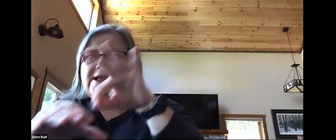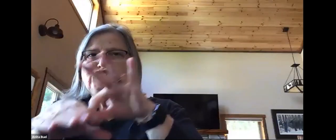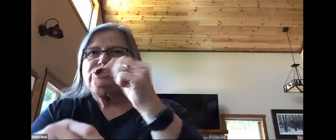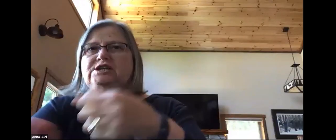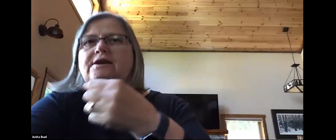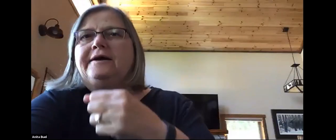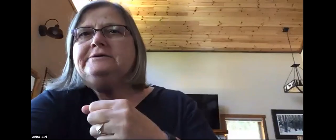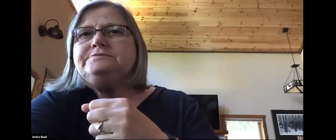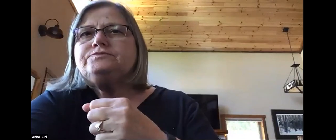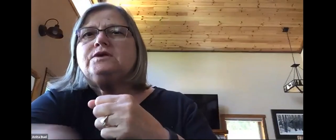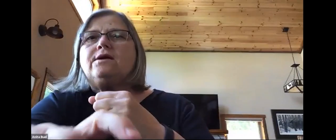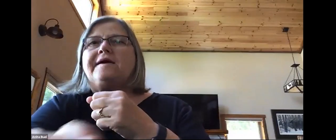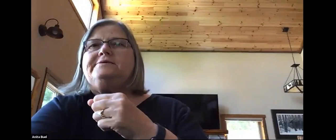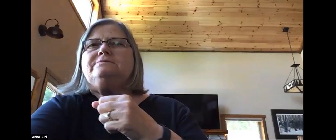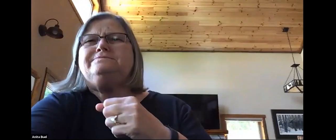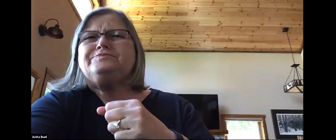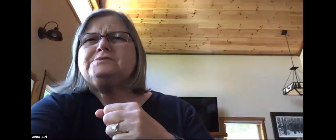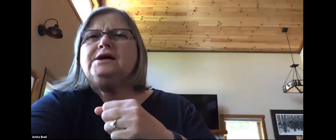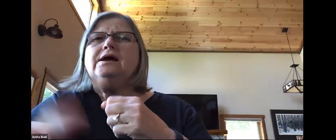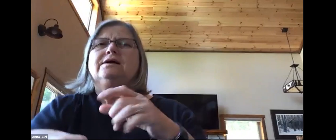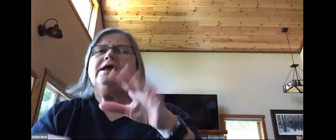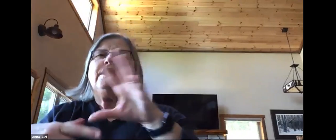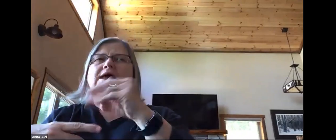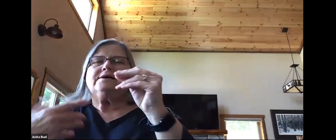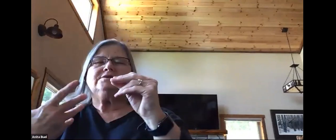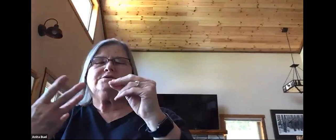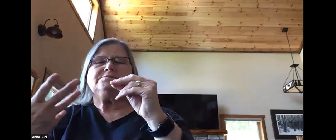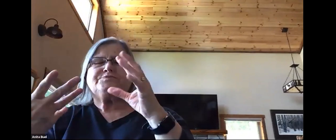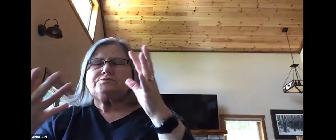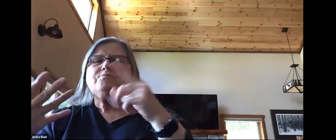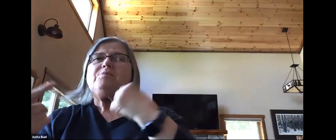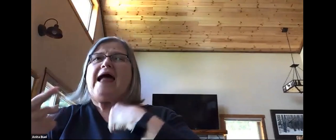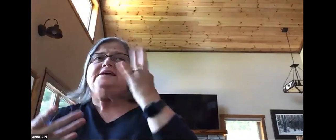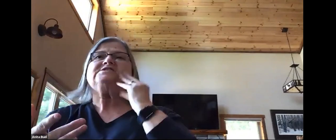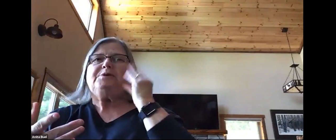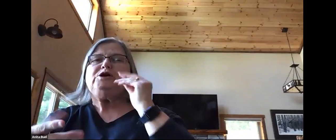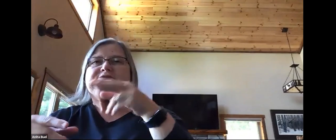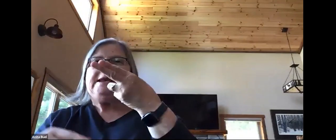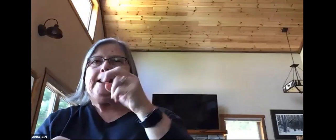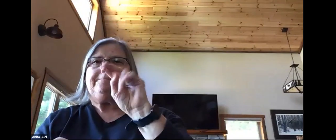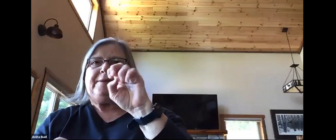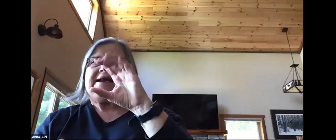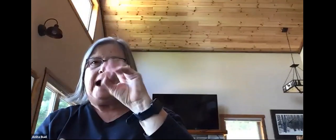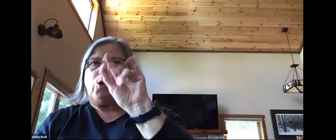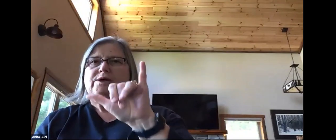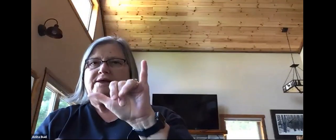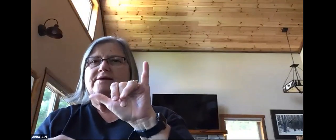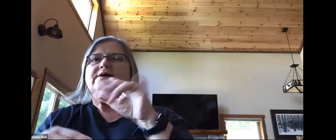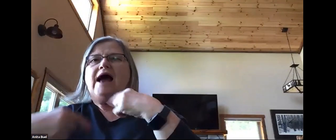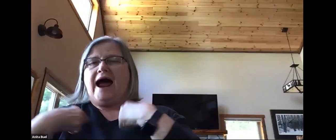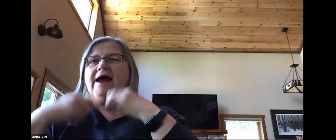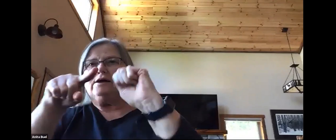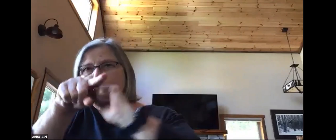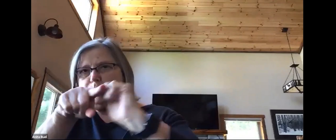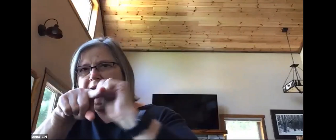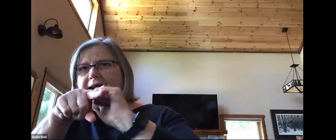with other disabilities -- okay, no -- so in Hennepin